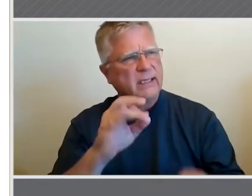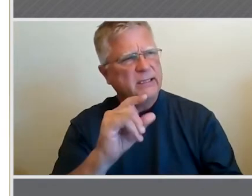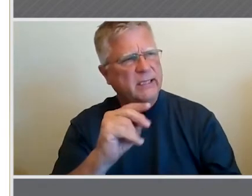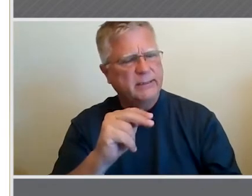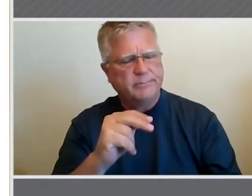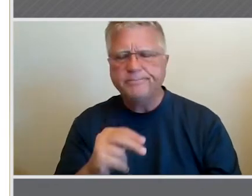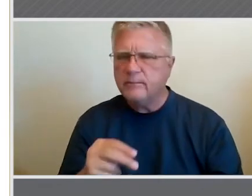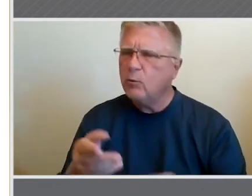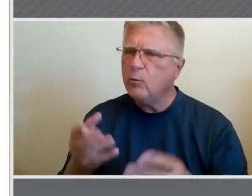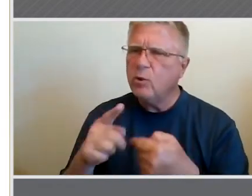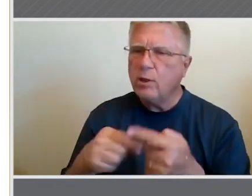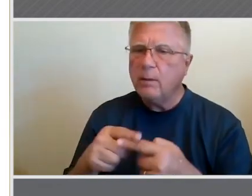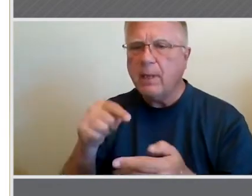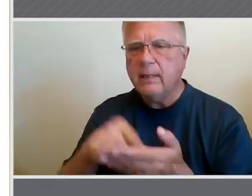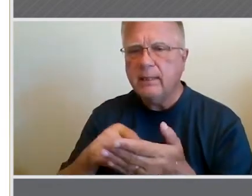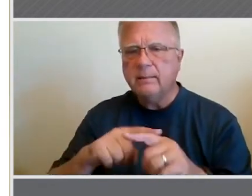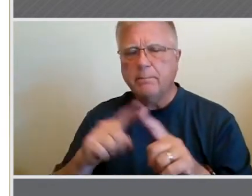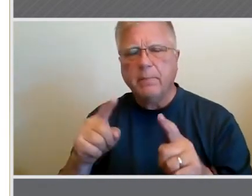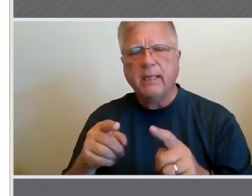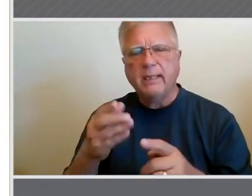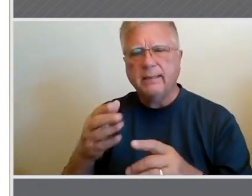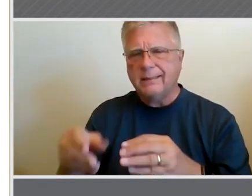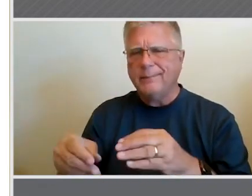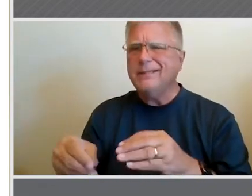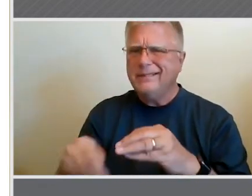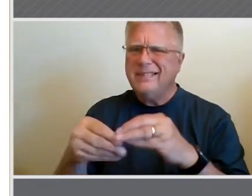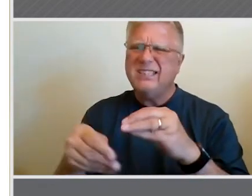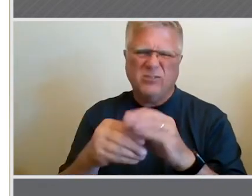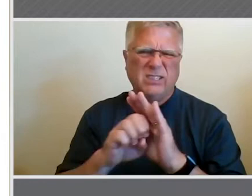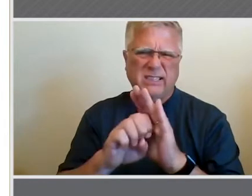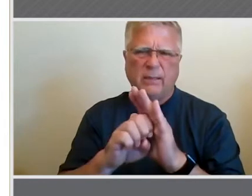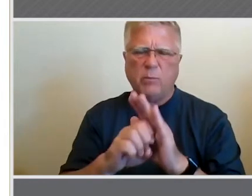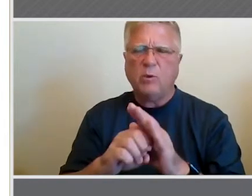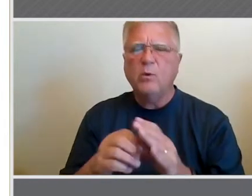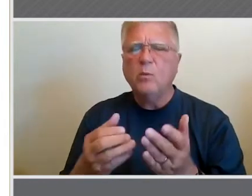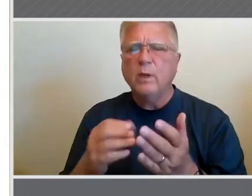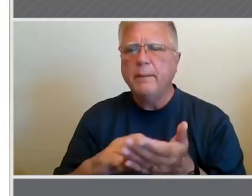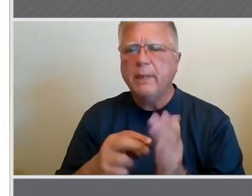this but here's some additional examples of what catapult is working on the commentaries